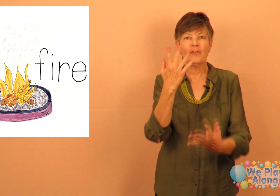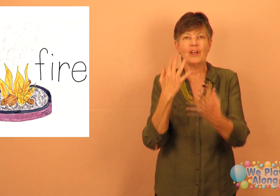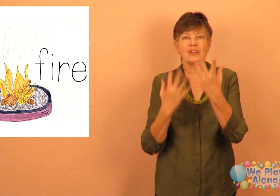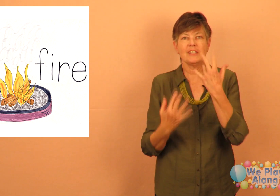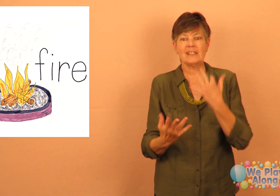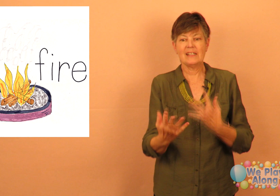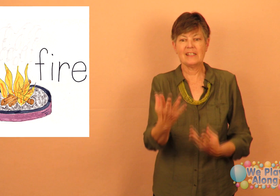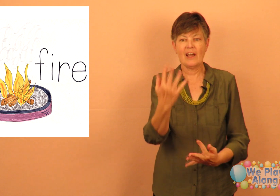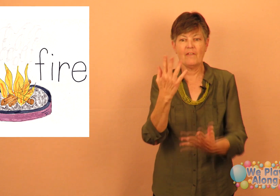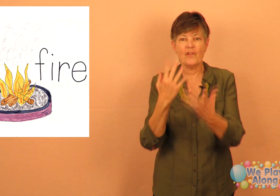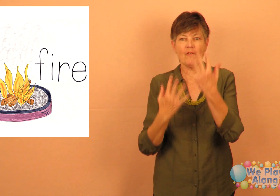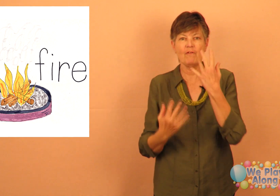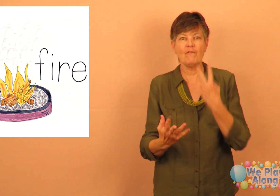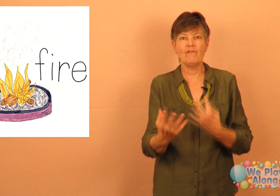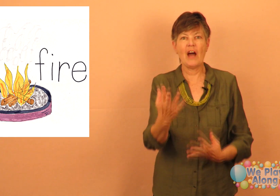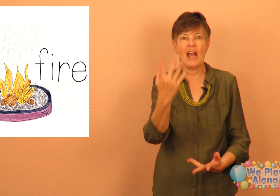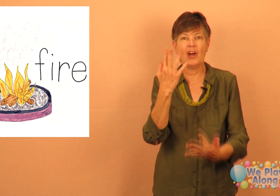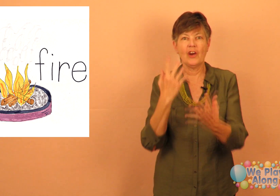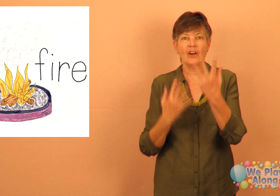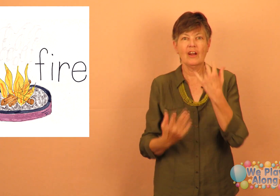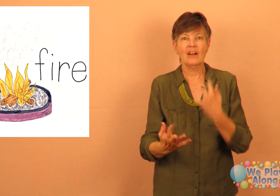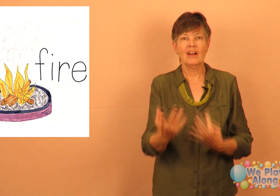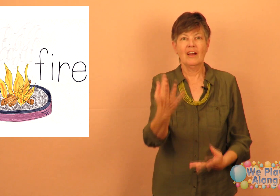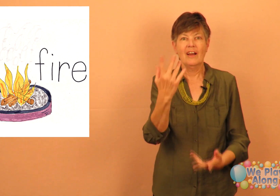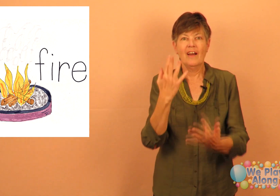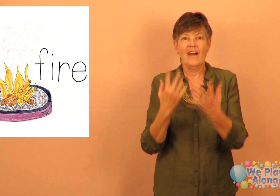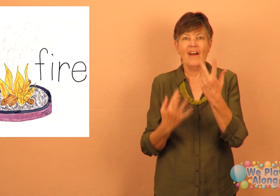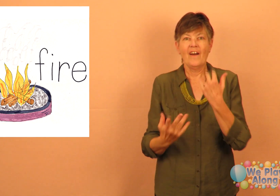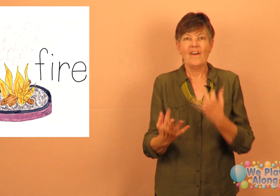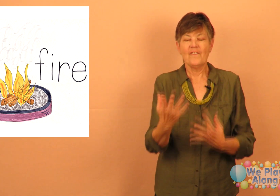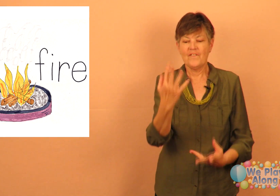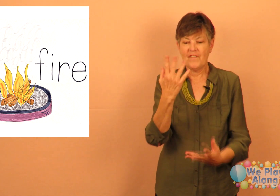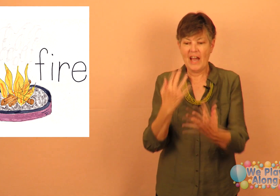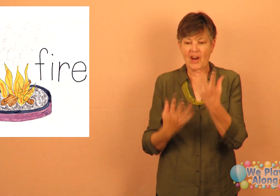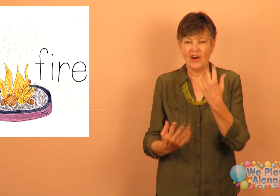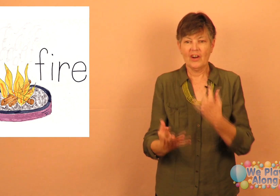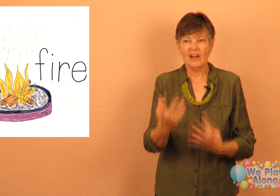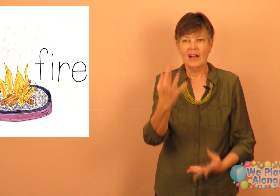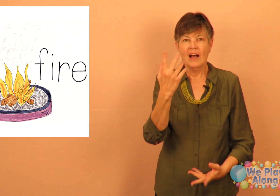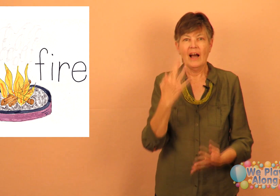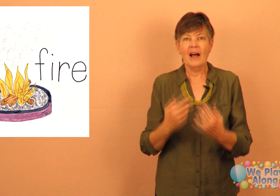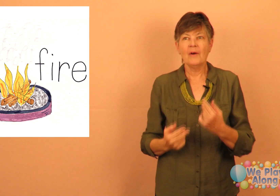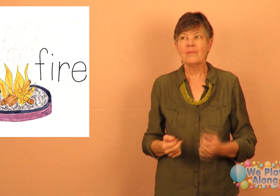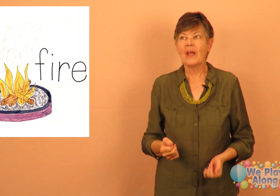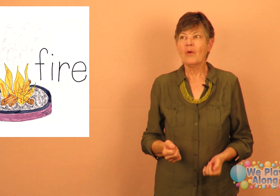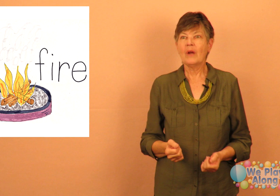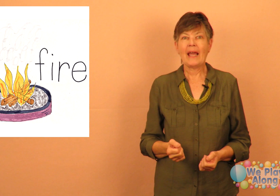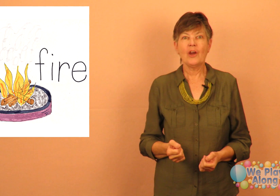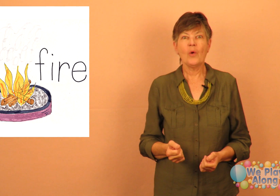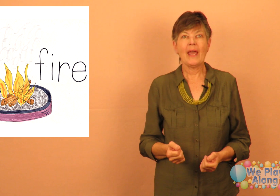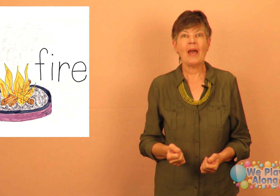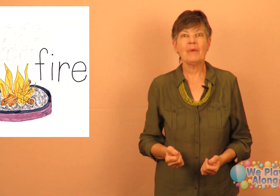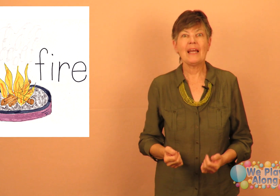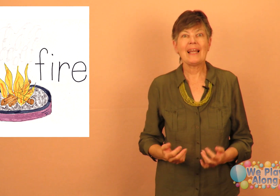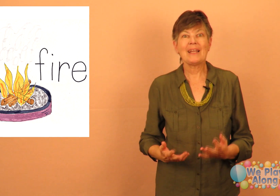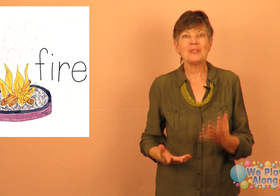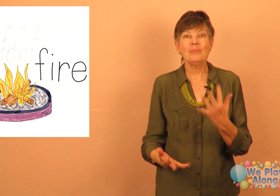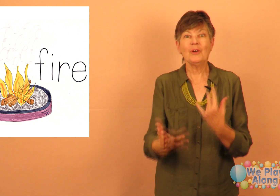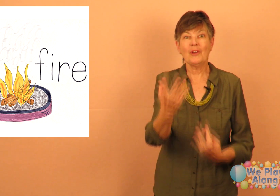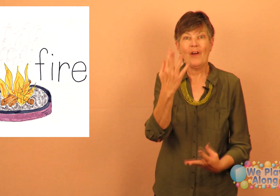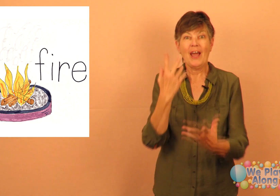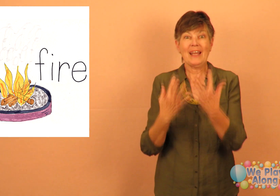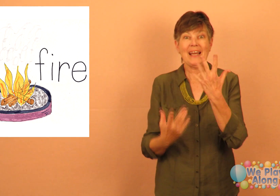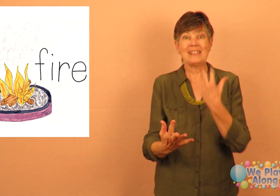fingers this is a sign for fire fire when I go camping I like to build a nice